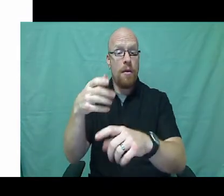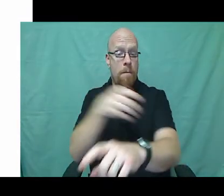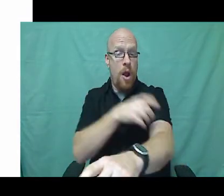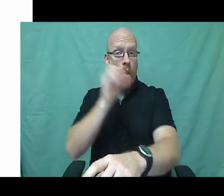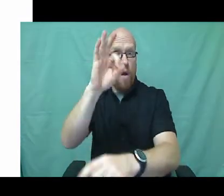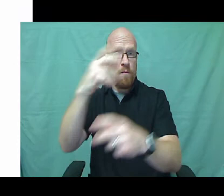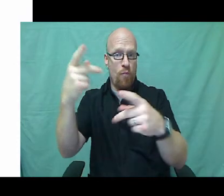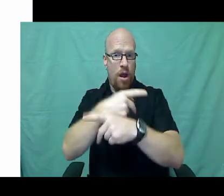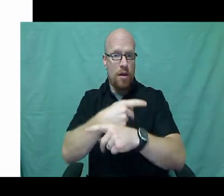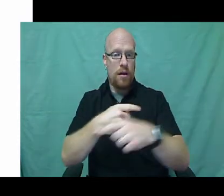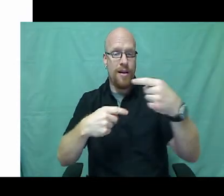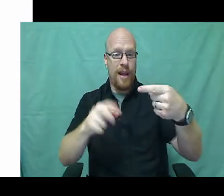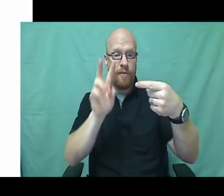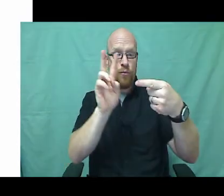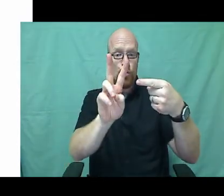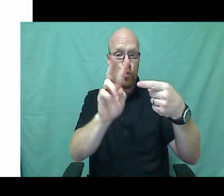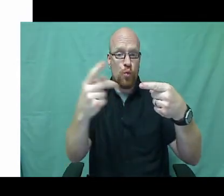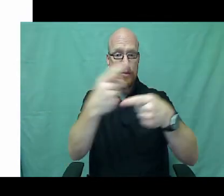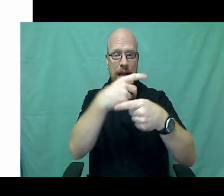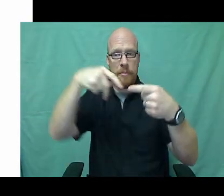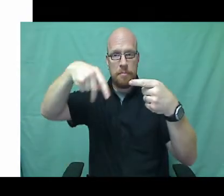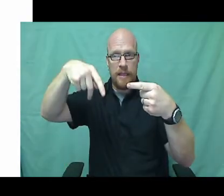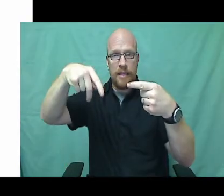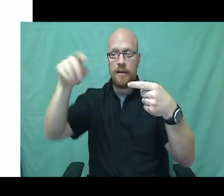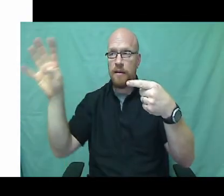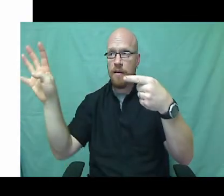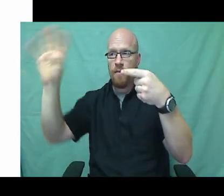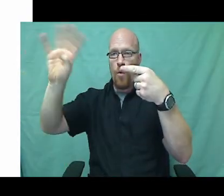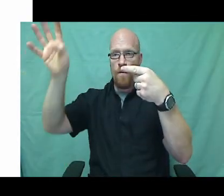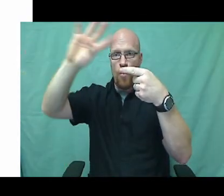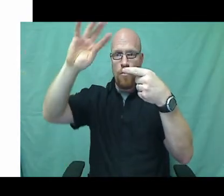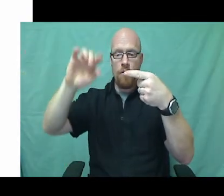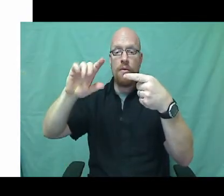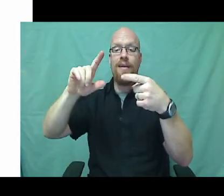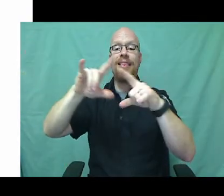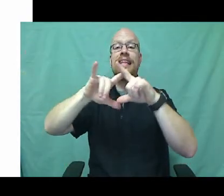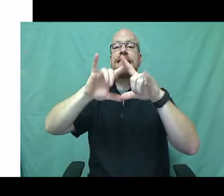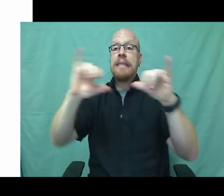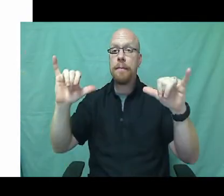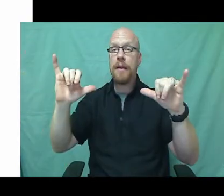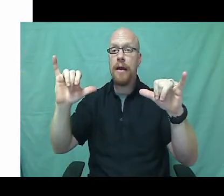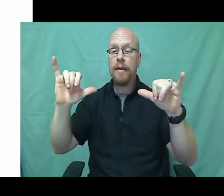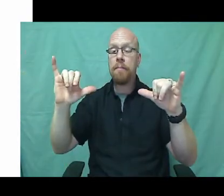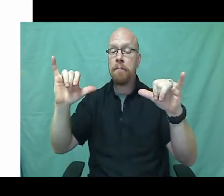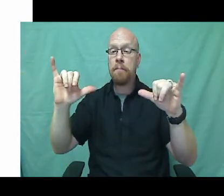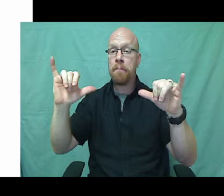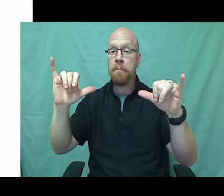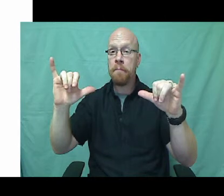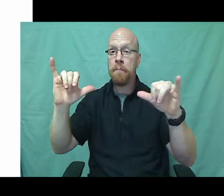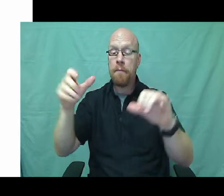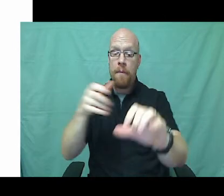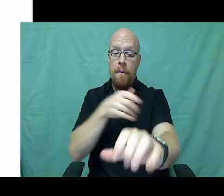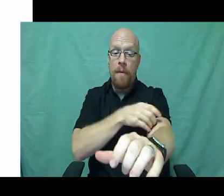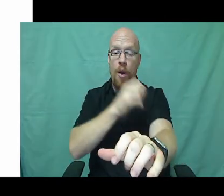We have a probable product here, two times p, we're using the four within there, two times - two to the fourth, and p to the fourth,